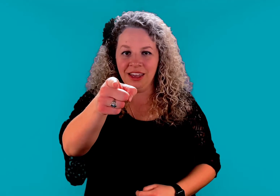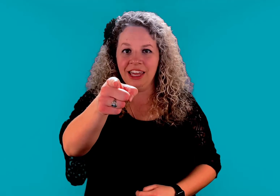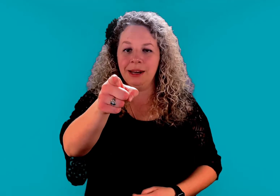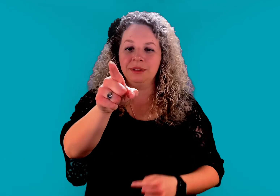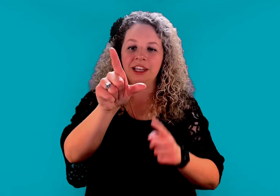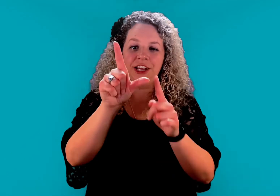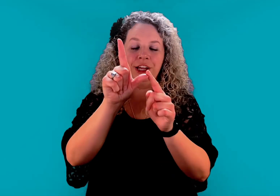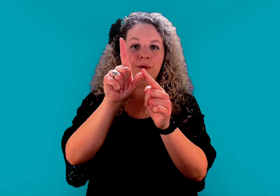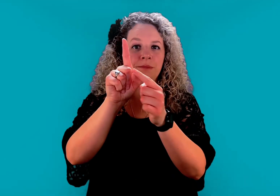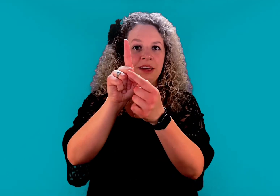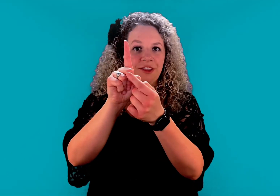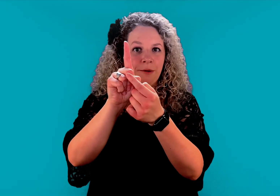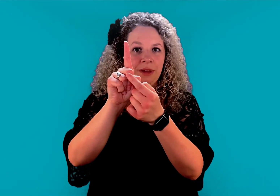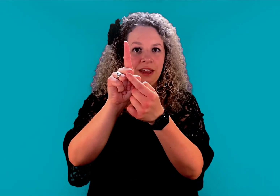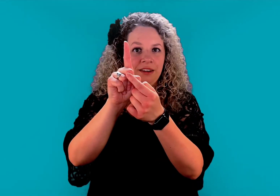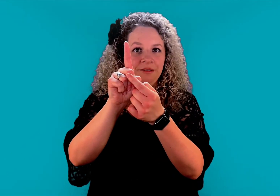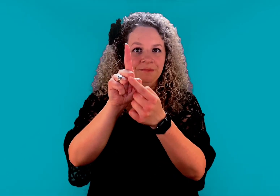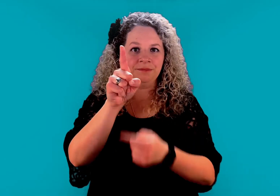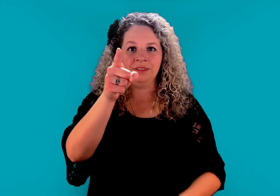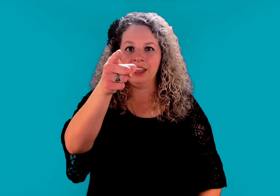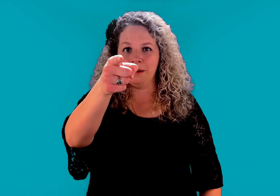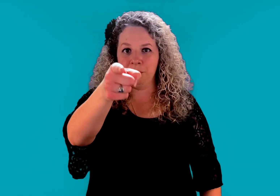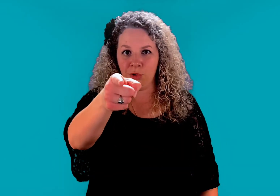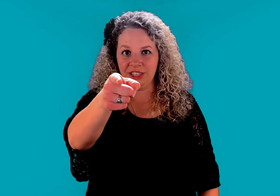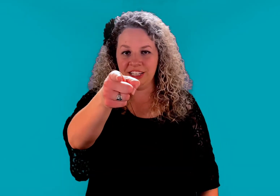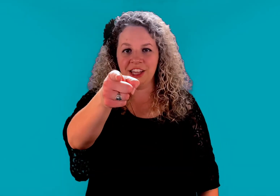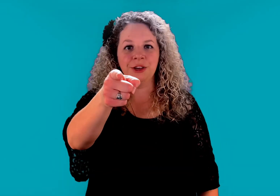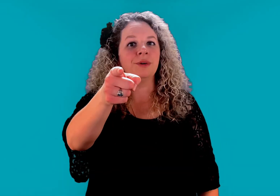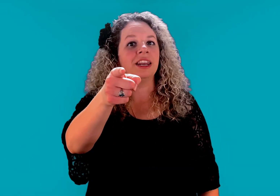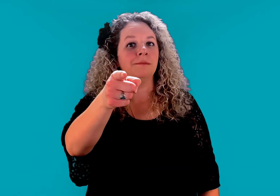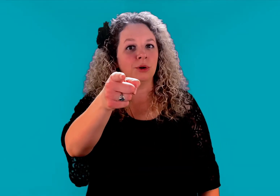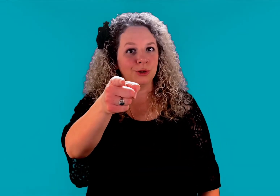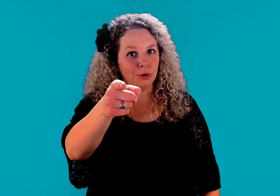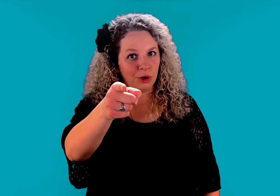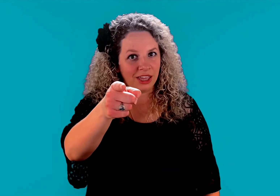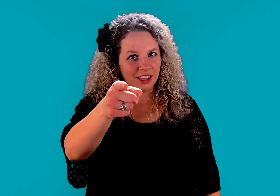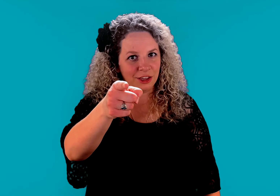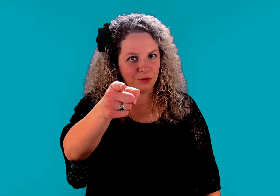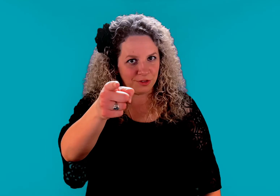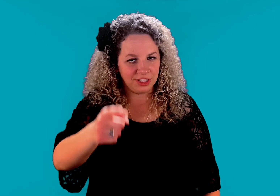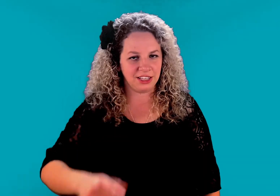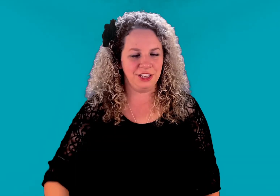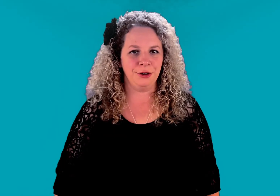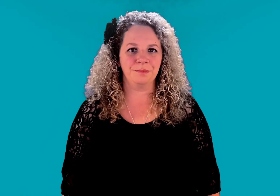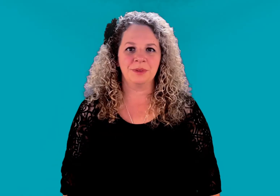And I'm signing you with my thumb in and pointing at you and I'm also looking at you for the sign YOU. Okay,